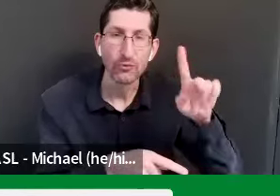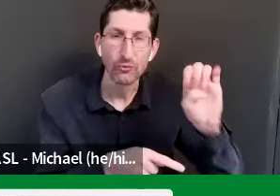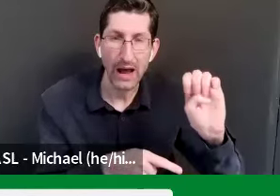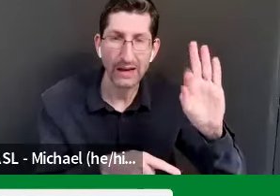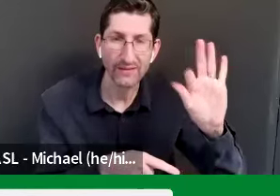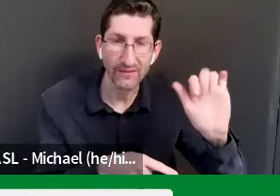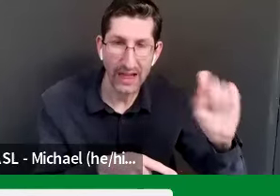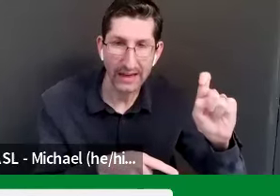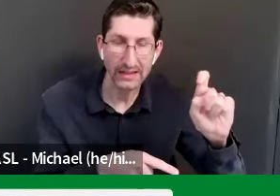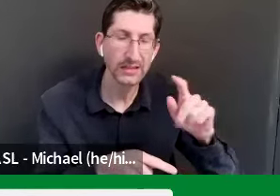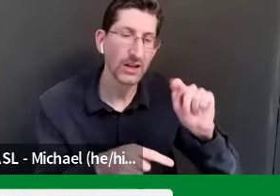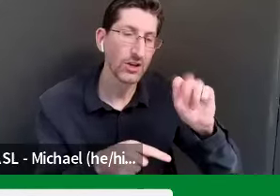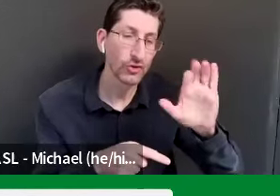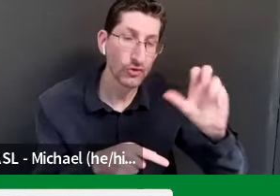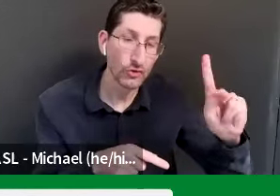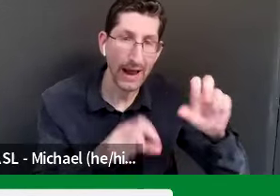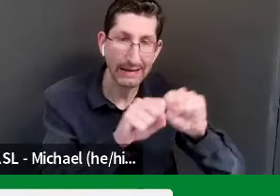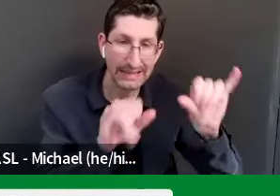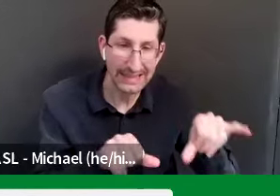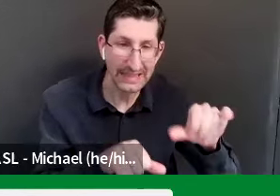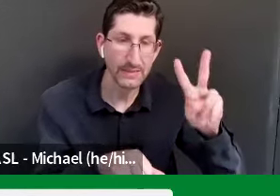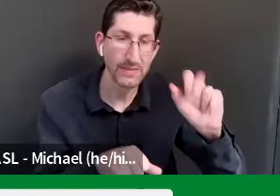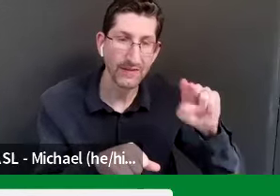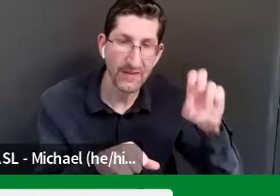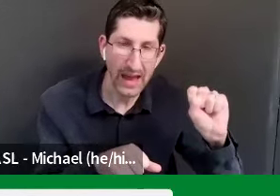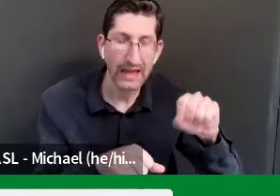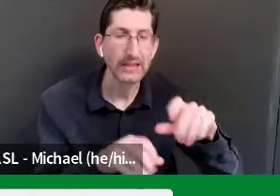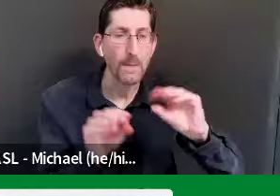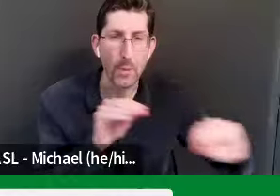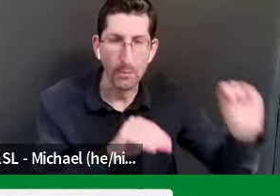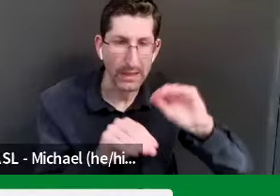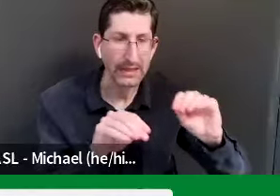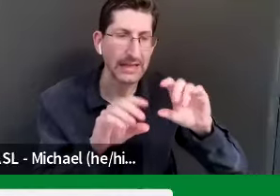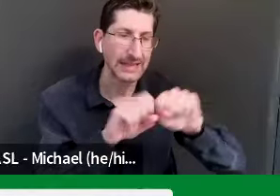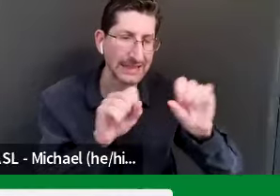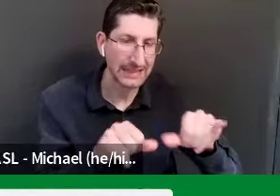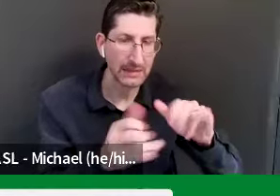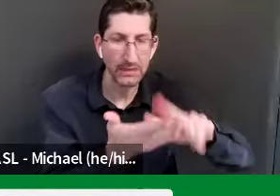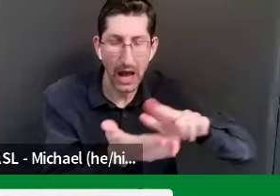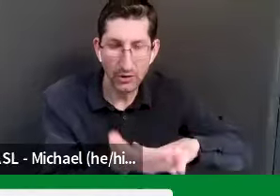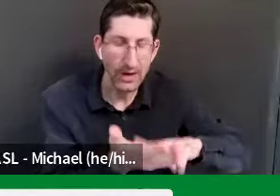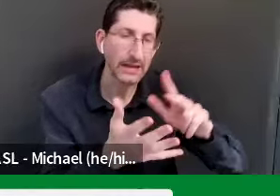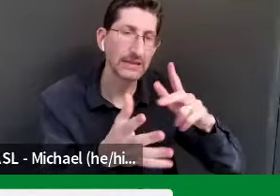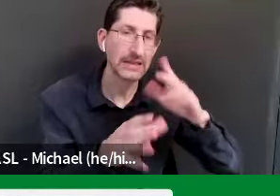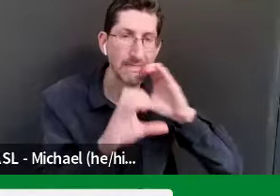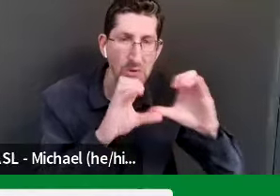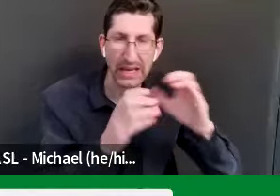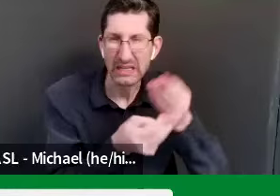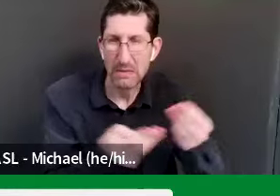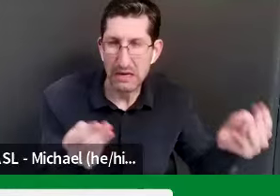GROUP, THAT WORK WILL SUPPORT THE PROCUREMENTS OF RIDE FLEX, TRAC SYSTEM, VANS, AND THE AMENDMENT OF THE MOBILITY CENTER CONTRACT, NEW